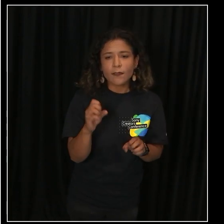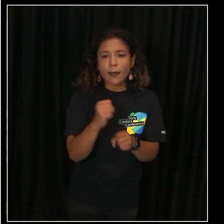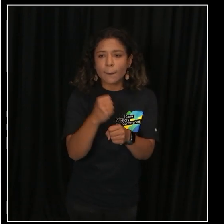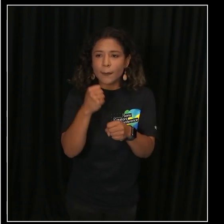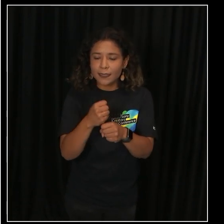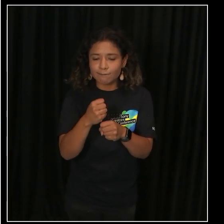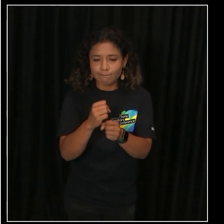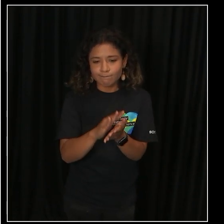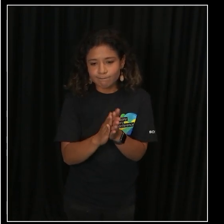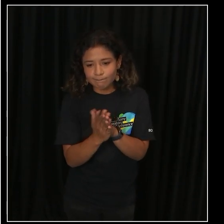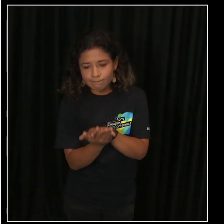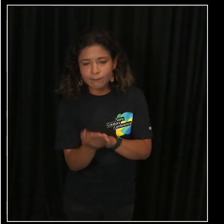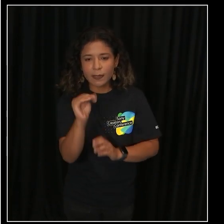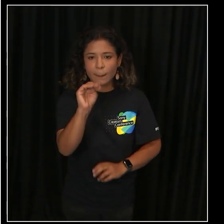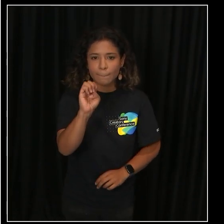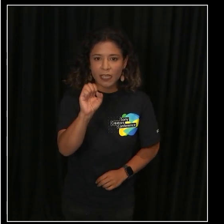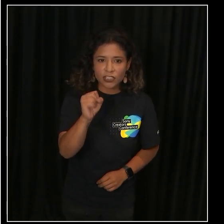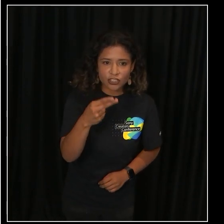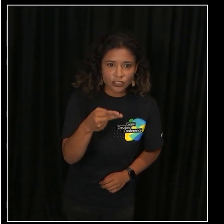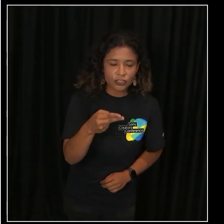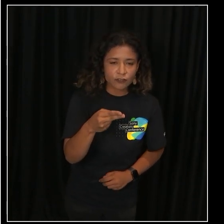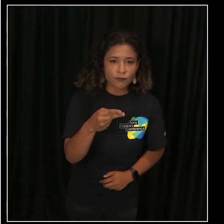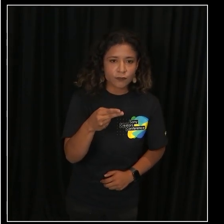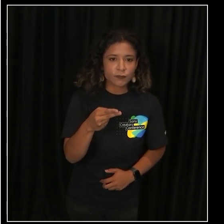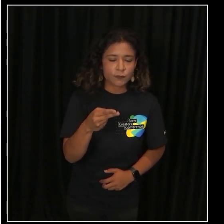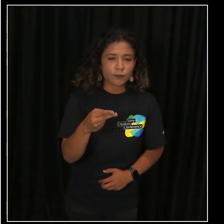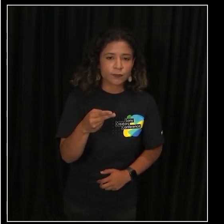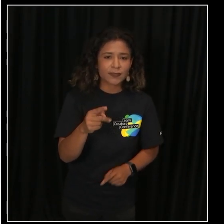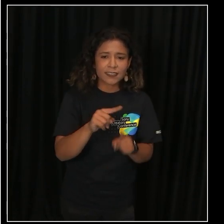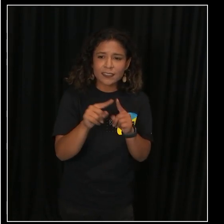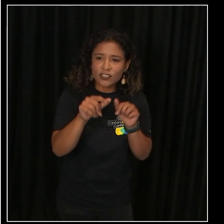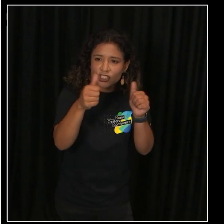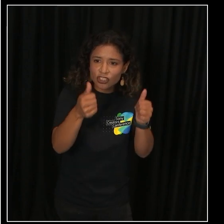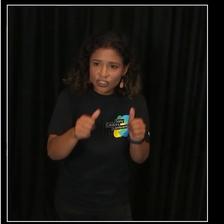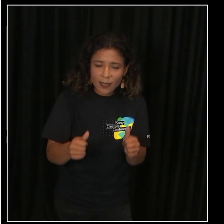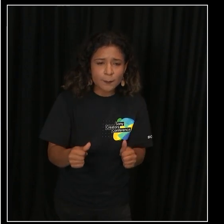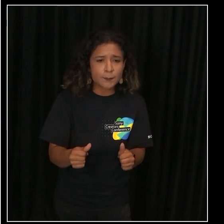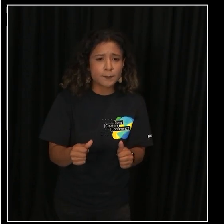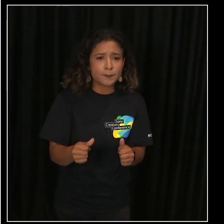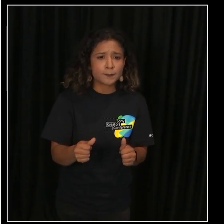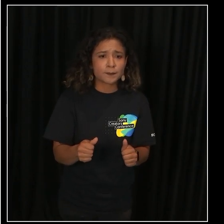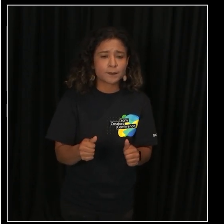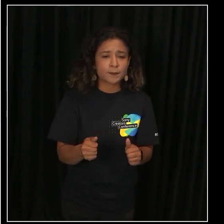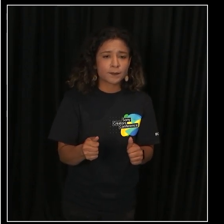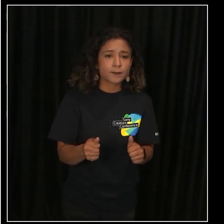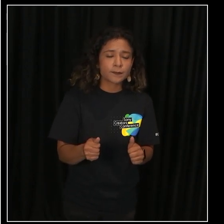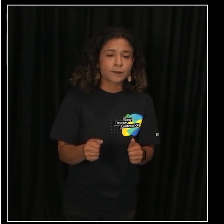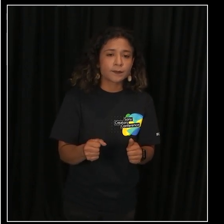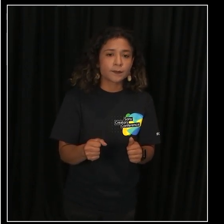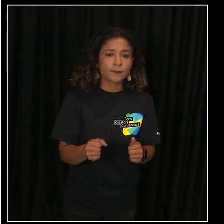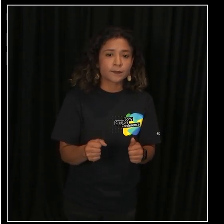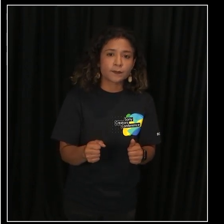More recently, you have deep marching tetrahedra. We tried a third way of our own design,